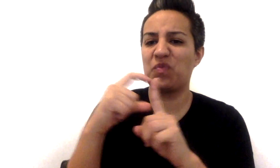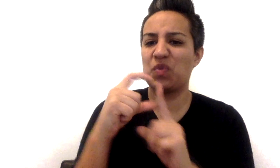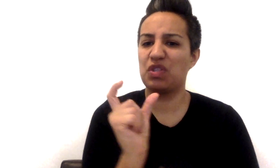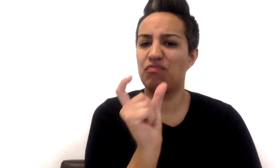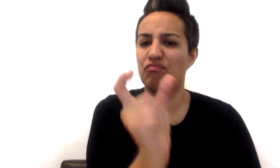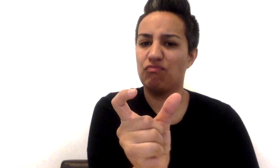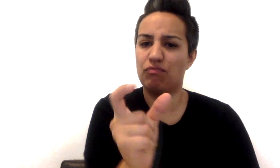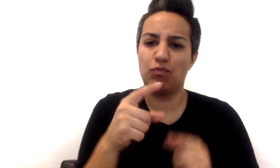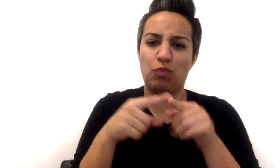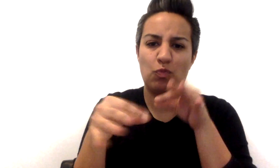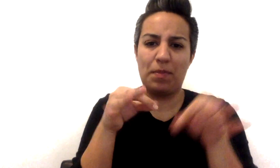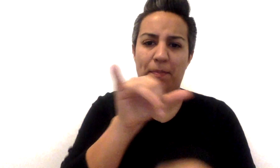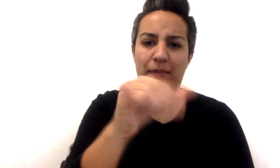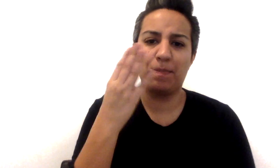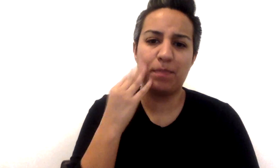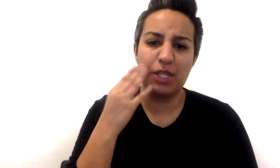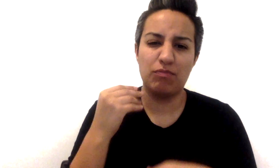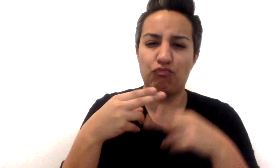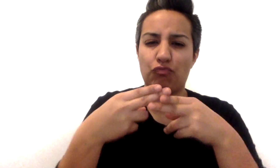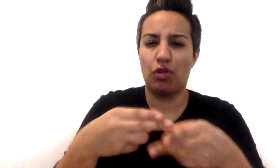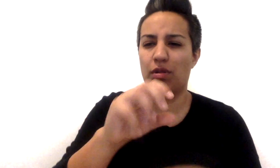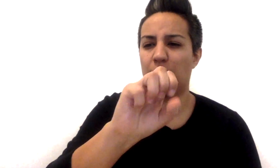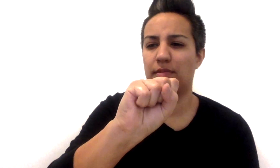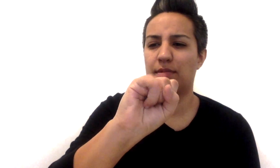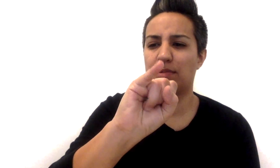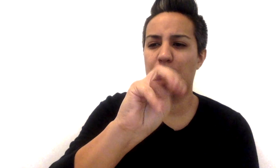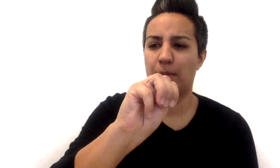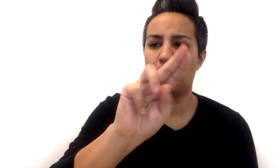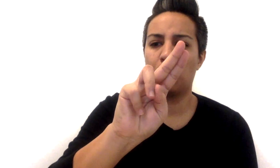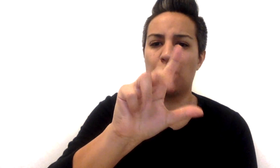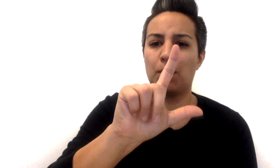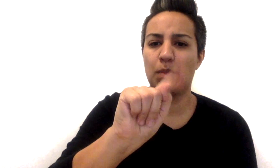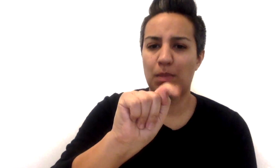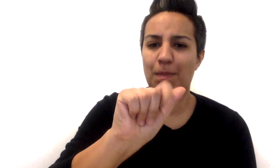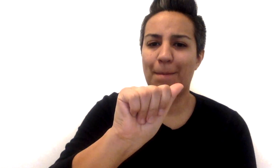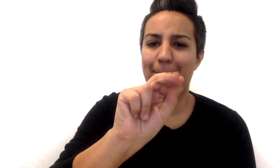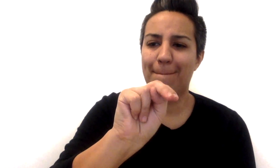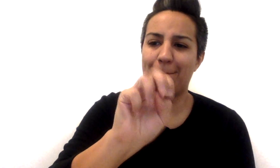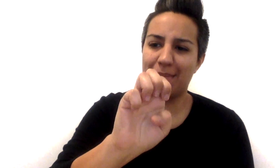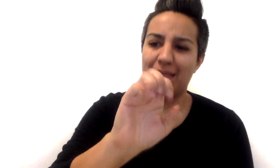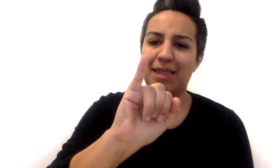one way is to refer to yourself as experiencing "simultaneity."